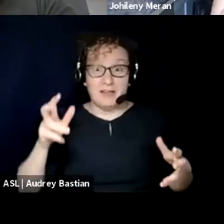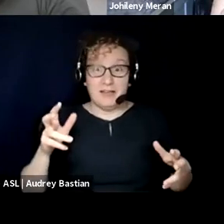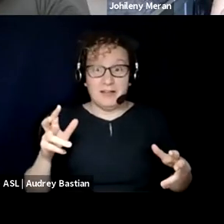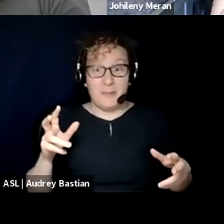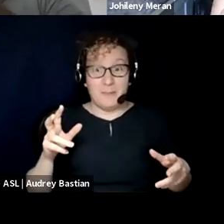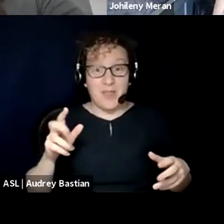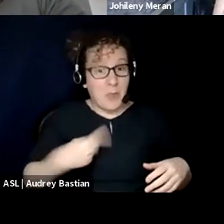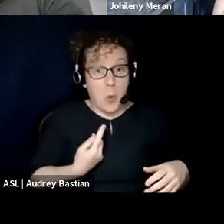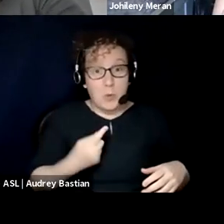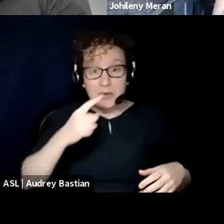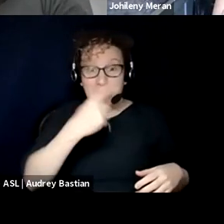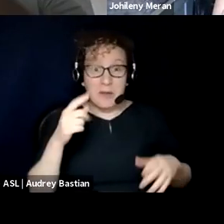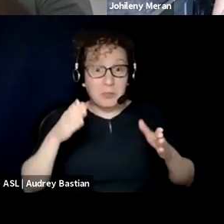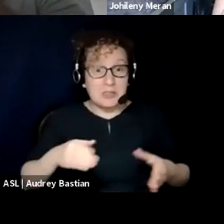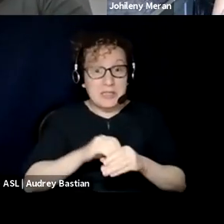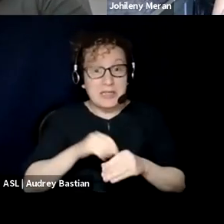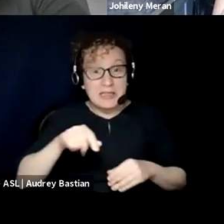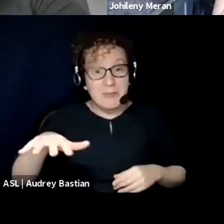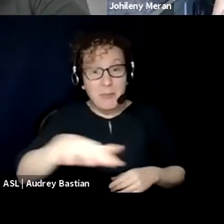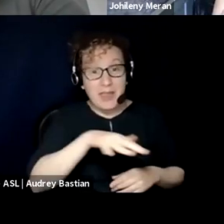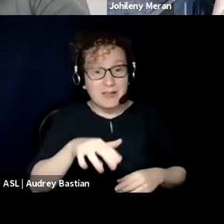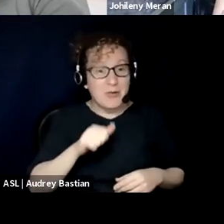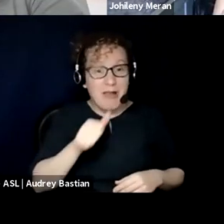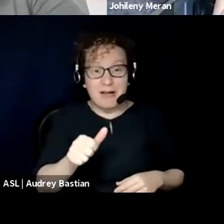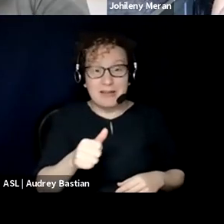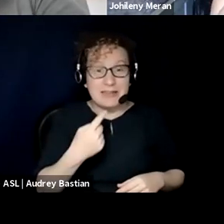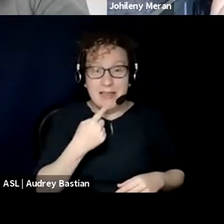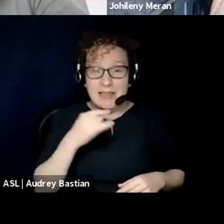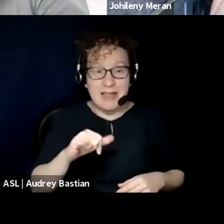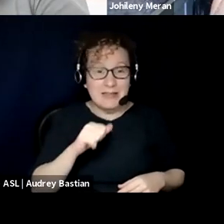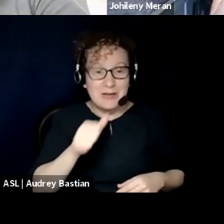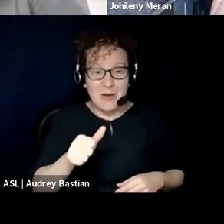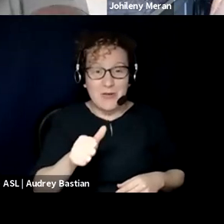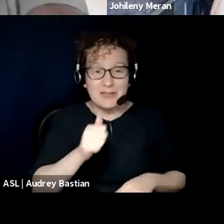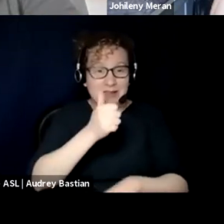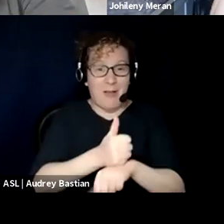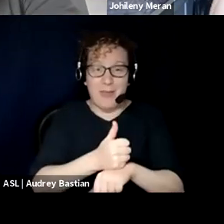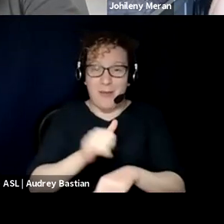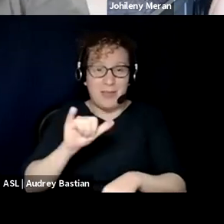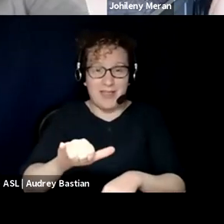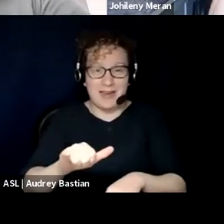only Black person in the space. You will not do that to me. Do not set me up like that.